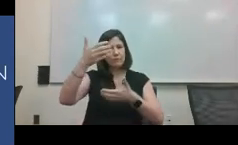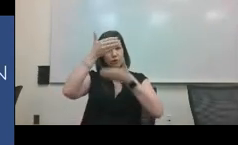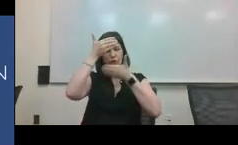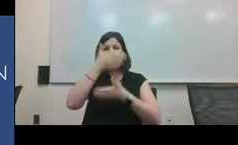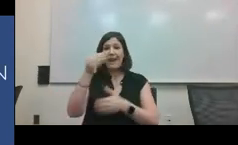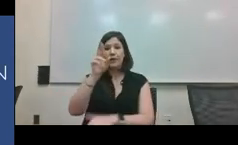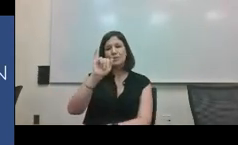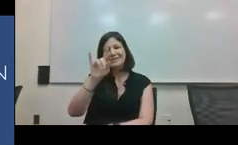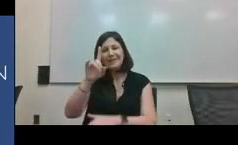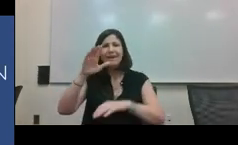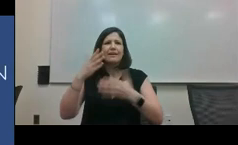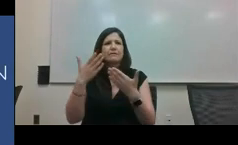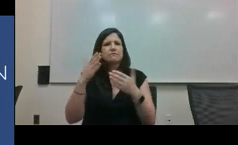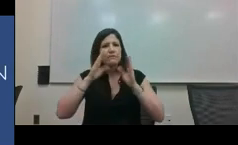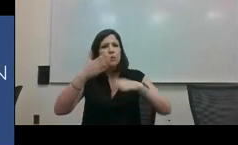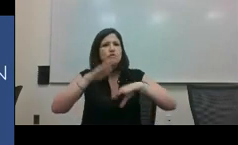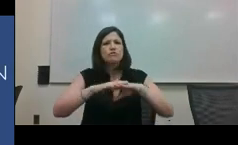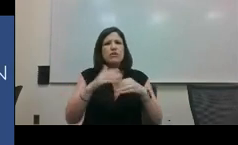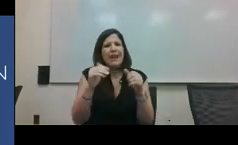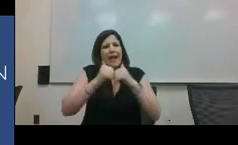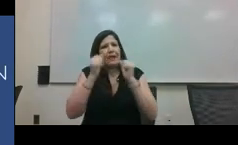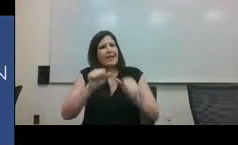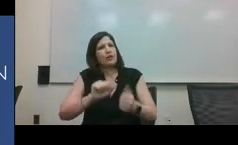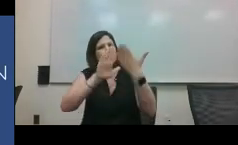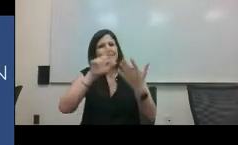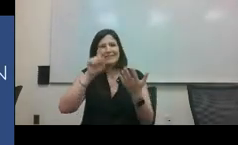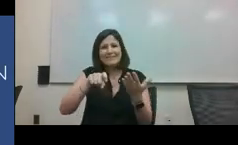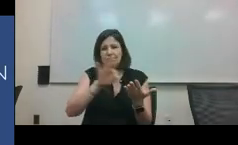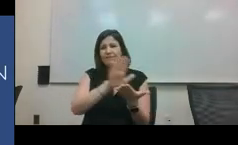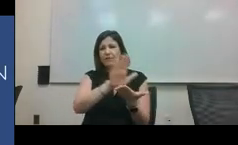and USAID around what could be done to address the needs of these students.